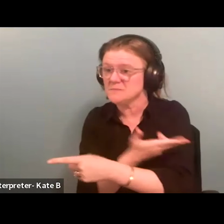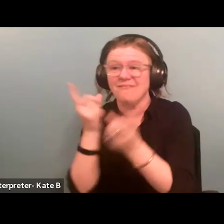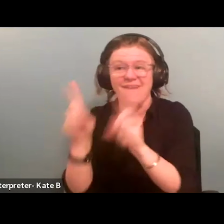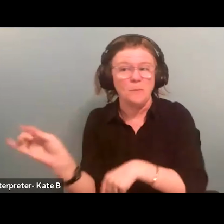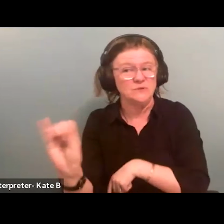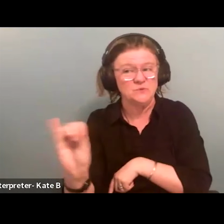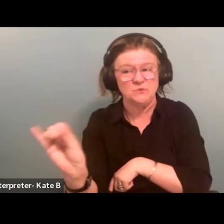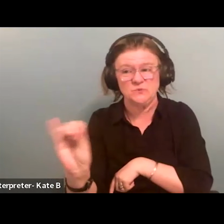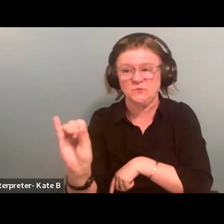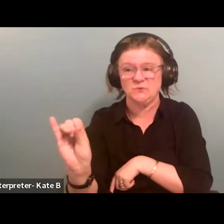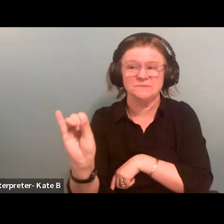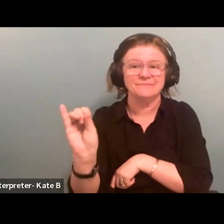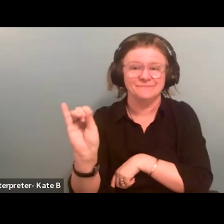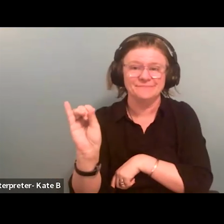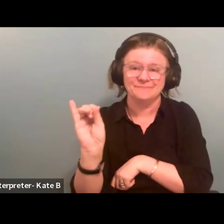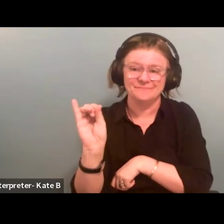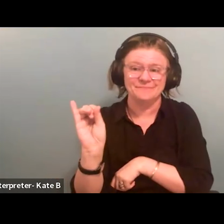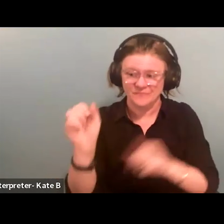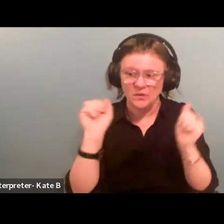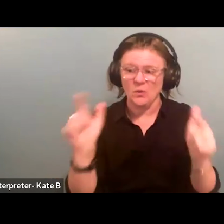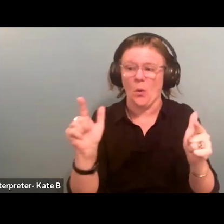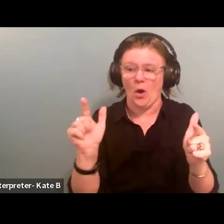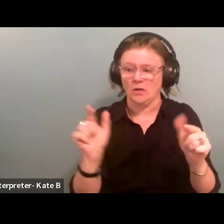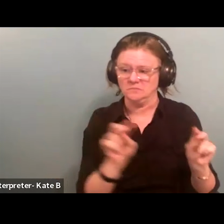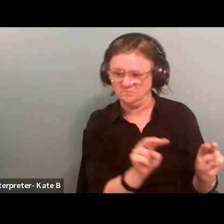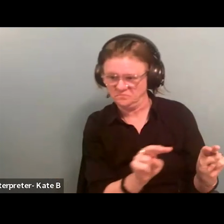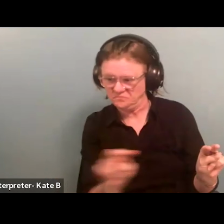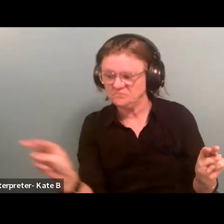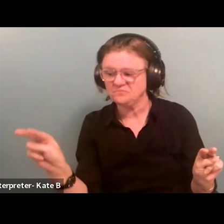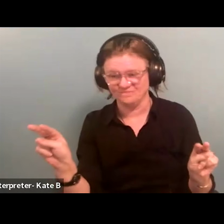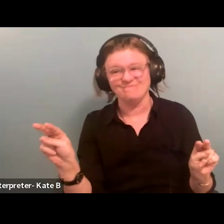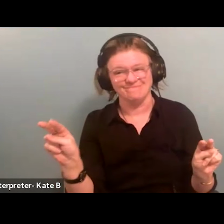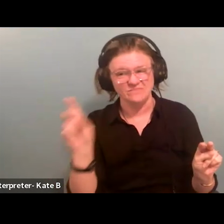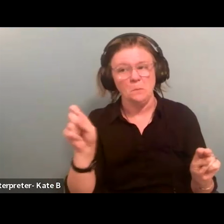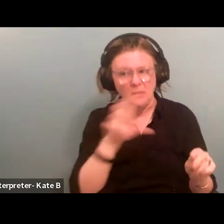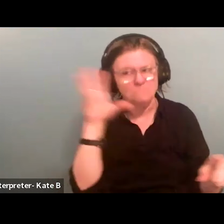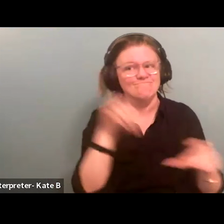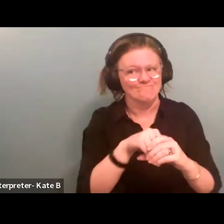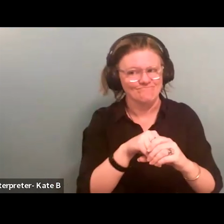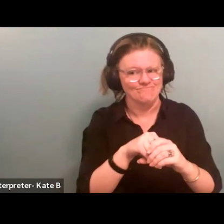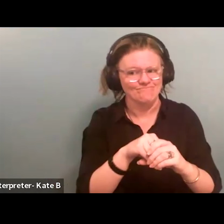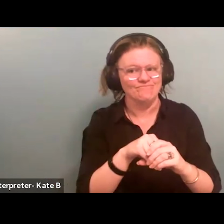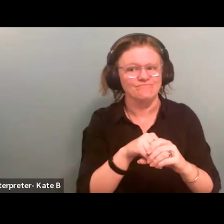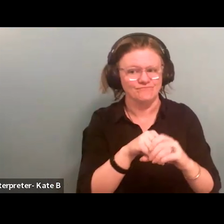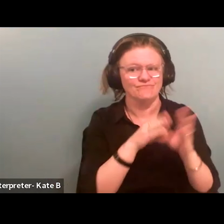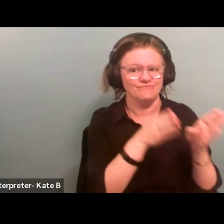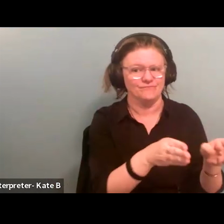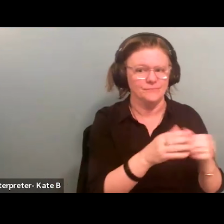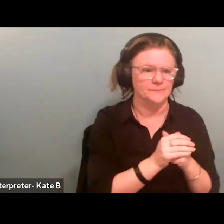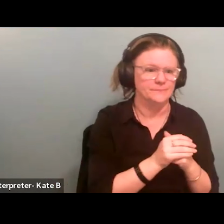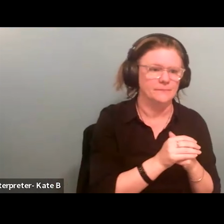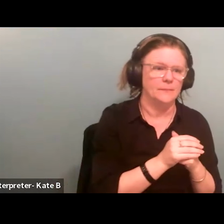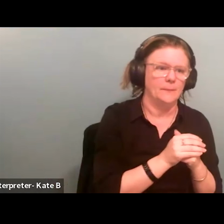And everyone needs to know that there is a response that can be done for those cases.